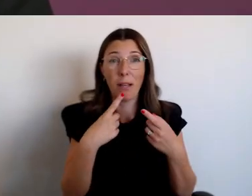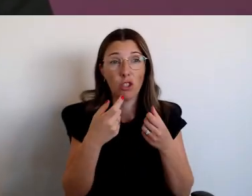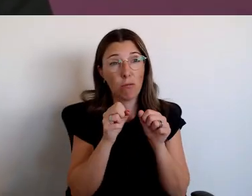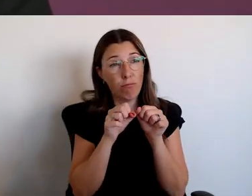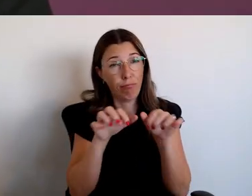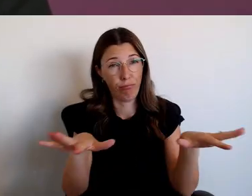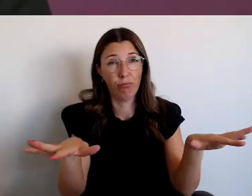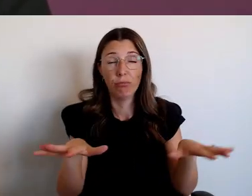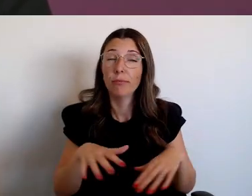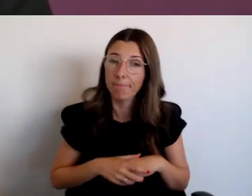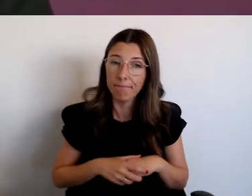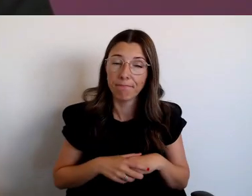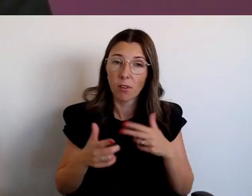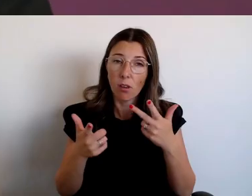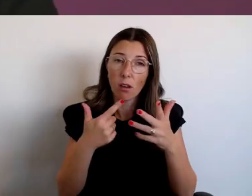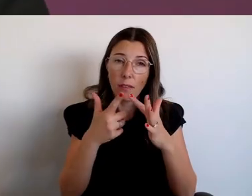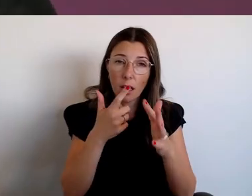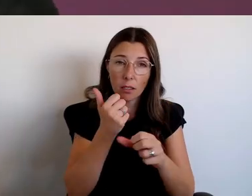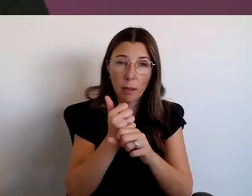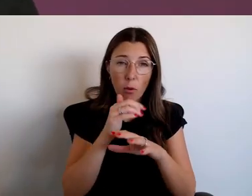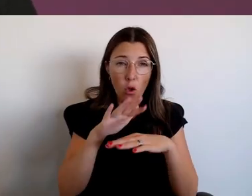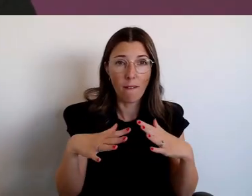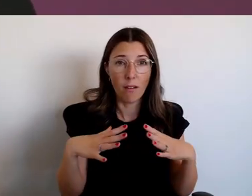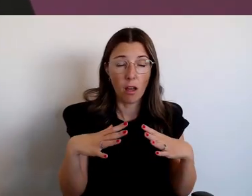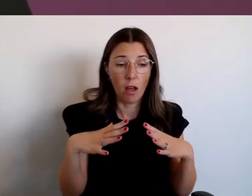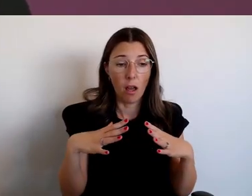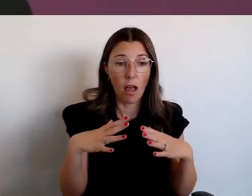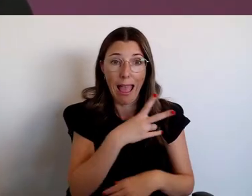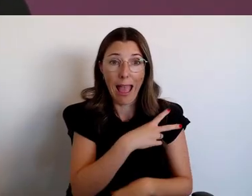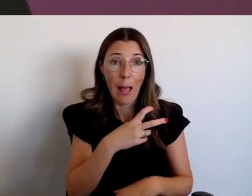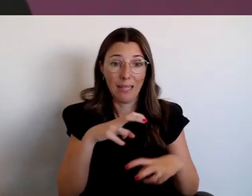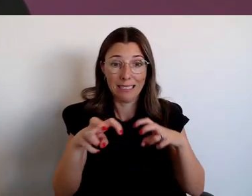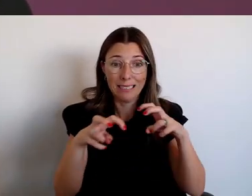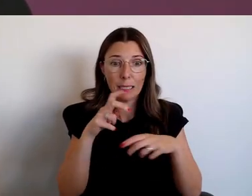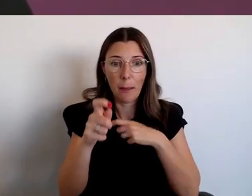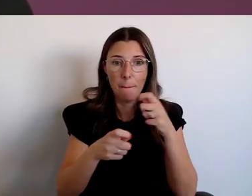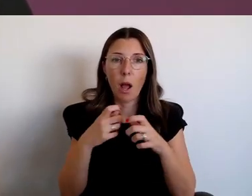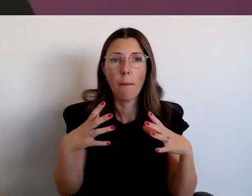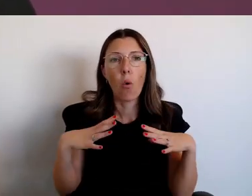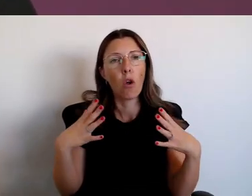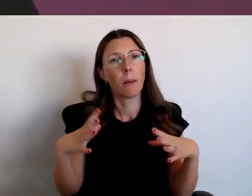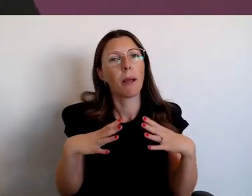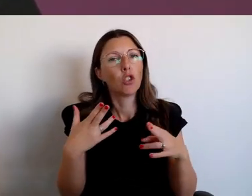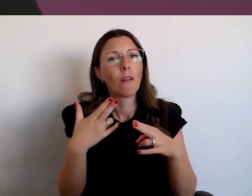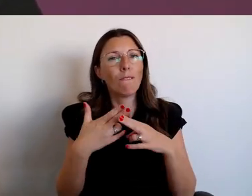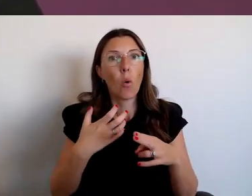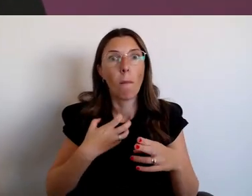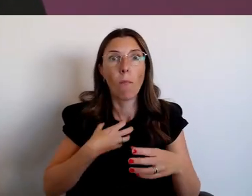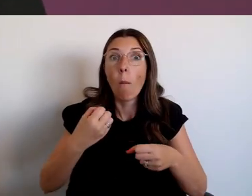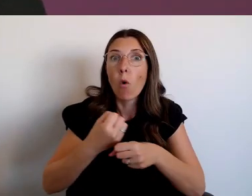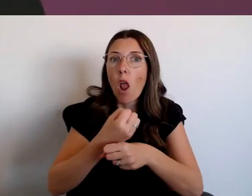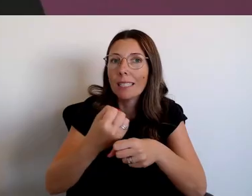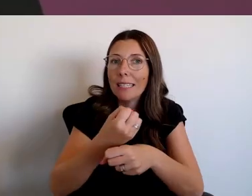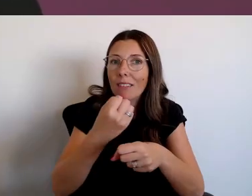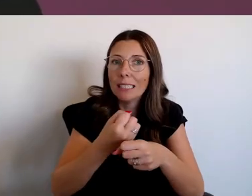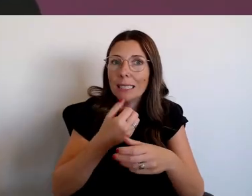Another example is in the automation of administrative tasks to increase productivity, but these systems can also be